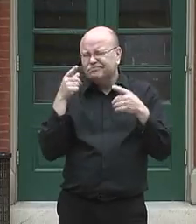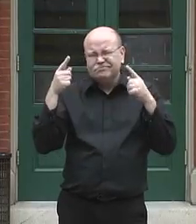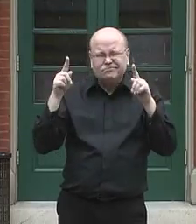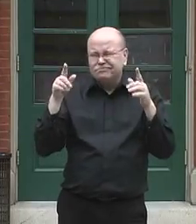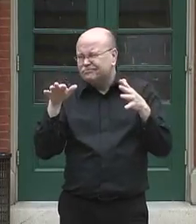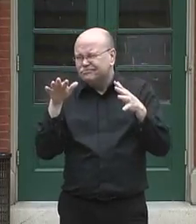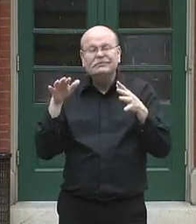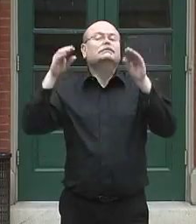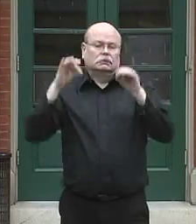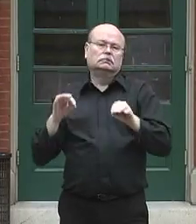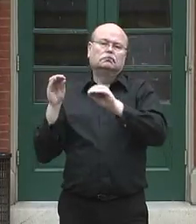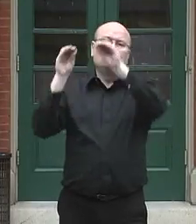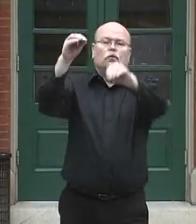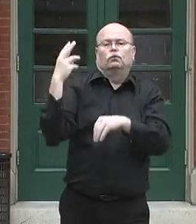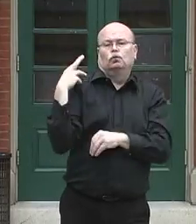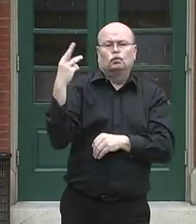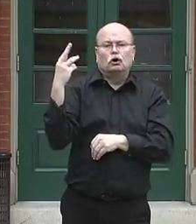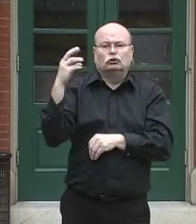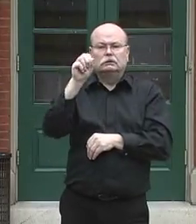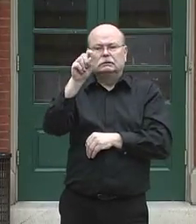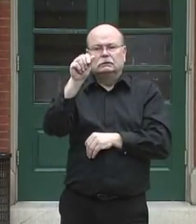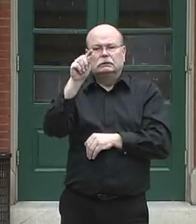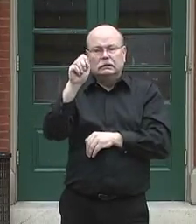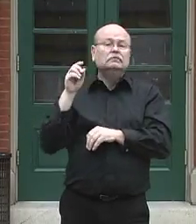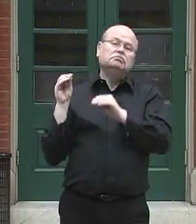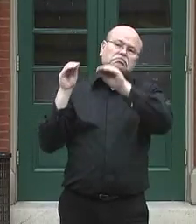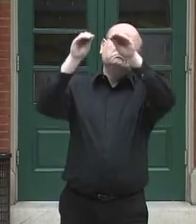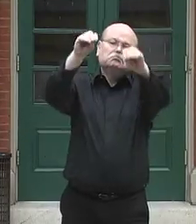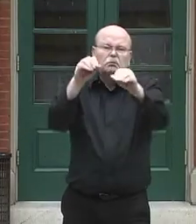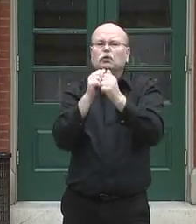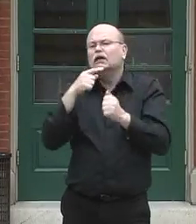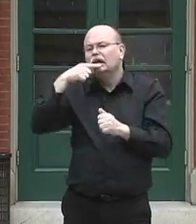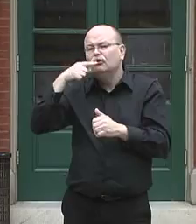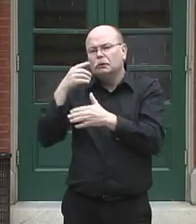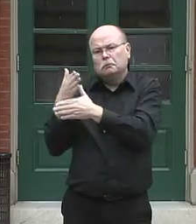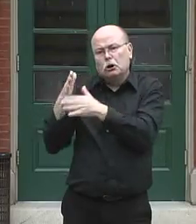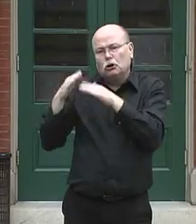When his business wasn’t doing as well as he liked, he decided to move to Washington state